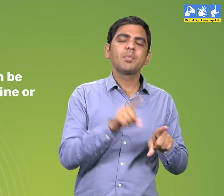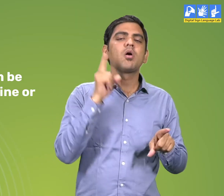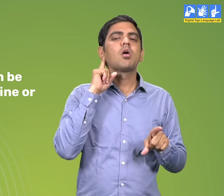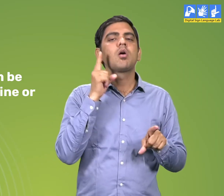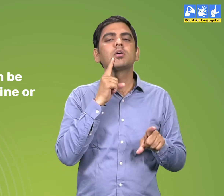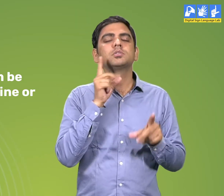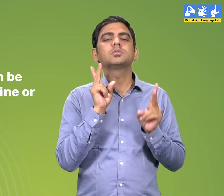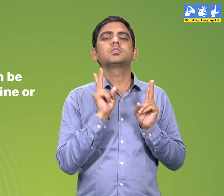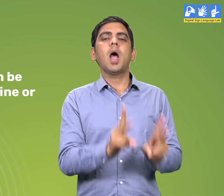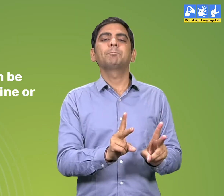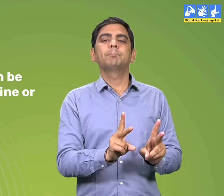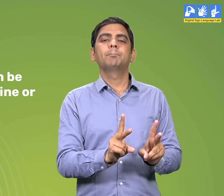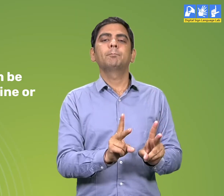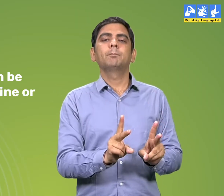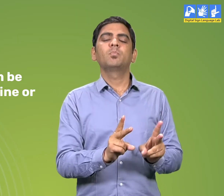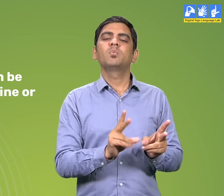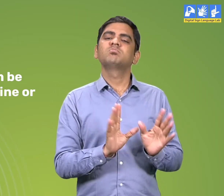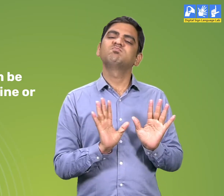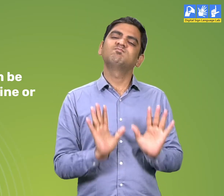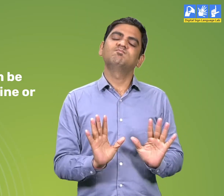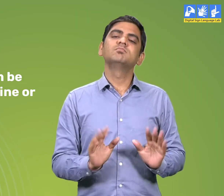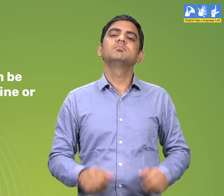So, deafness should not be seen as an illness to be cured.